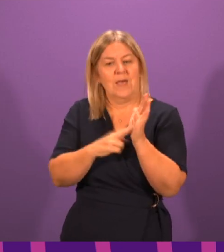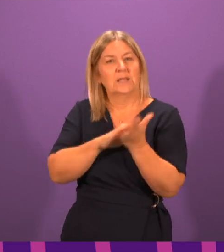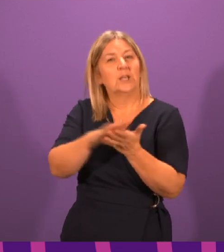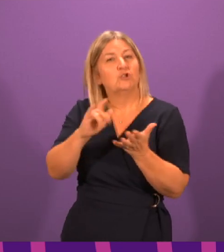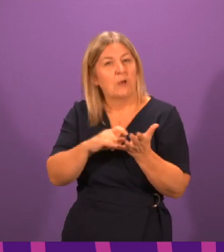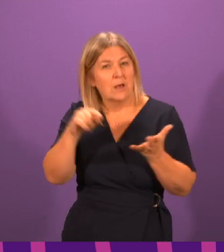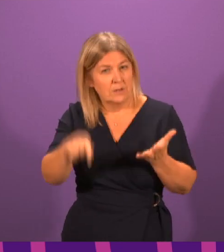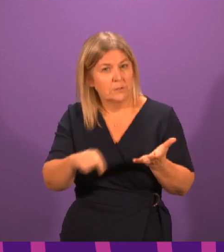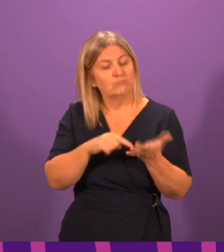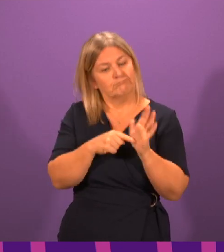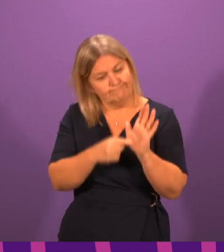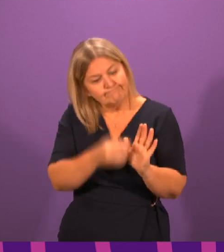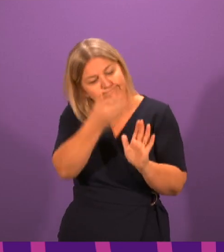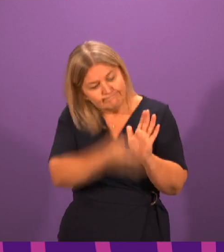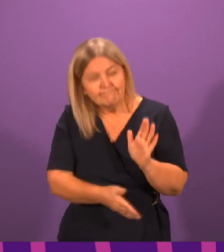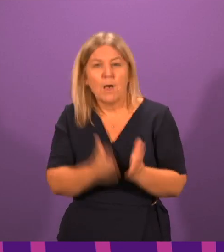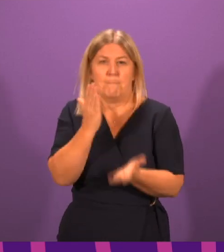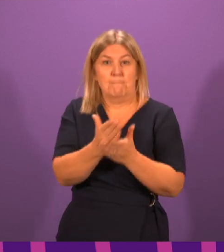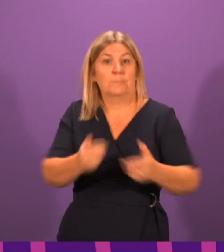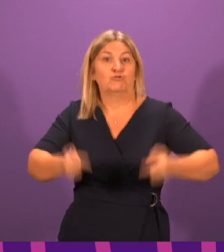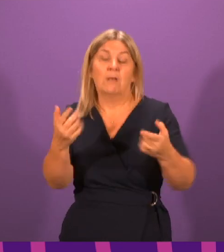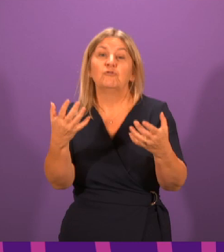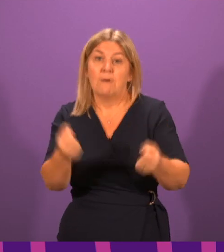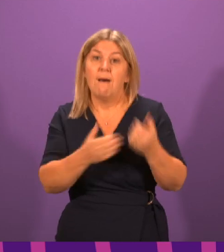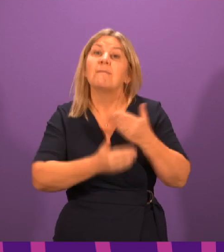those challenges and to capture the range of actions that we are taking